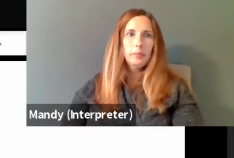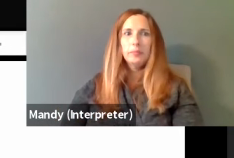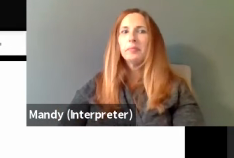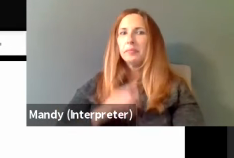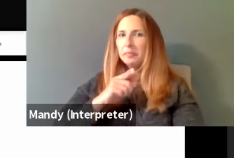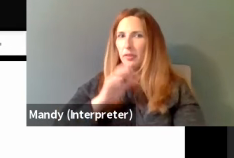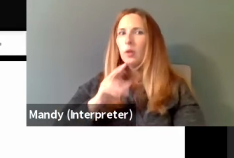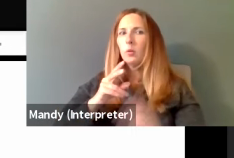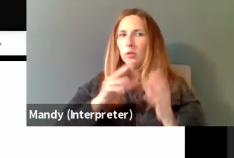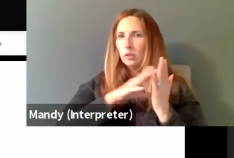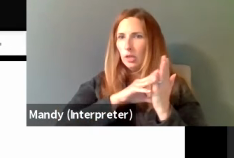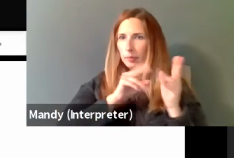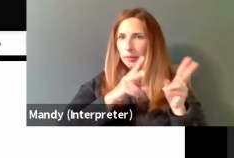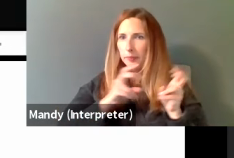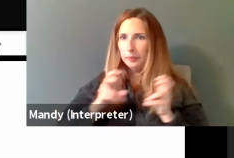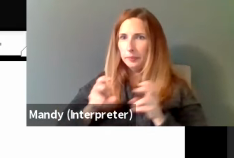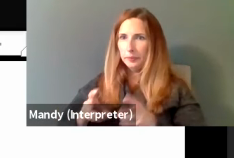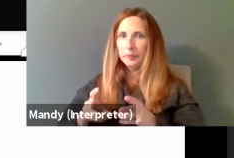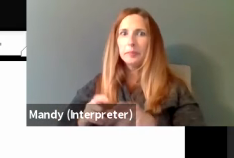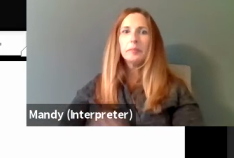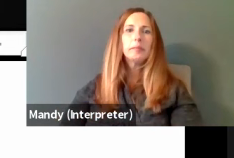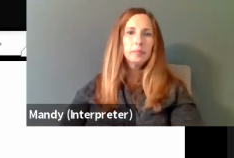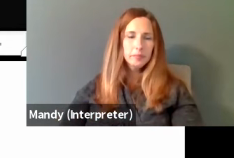it's another tool